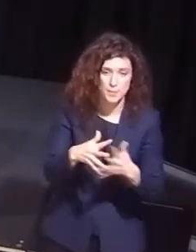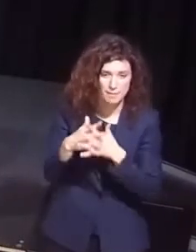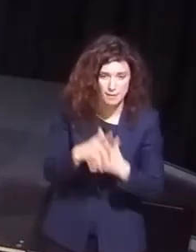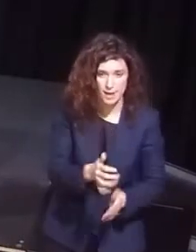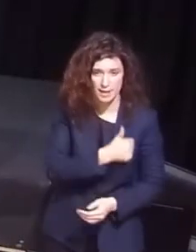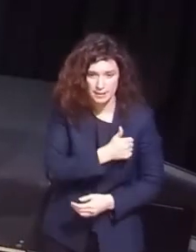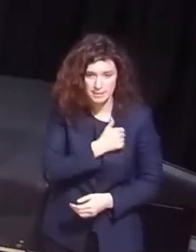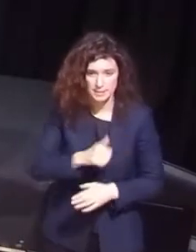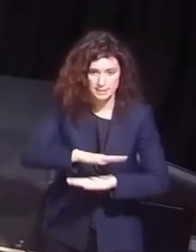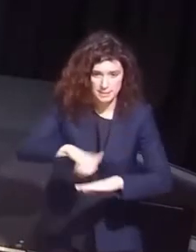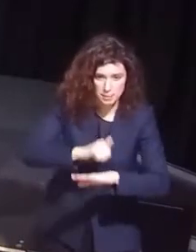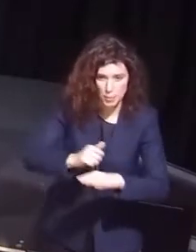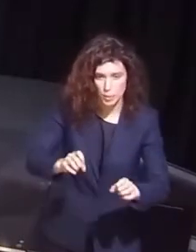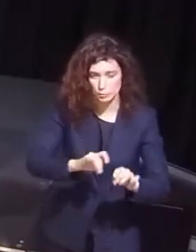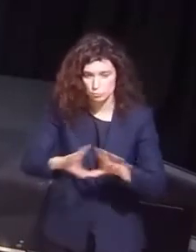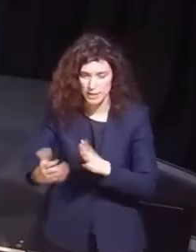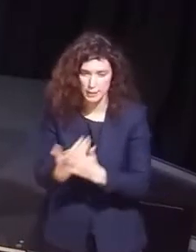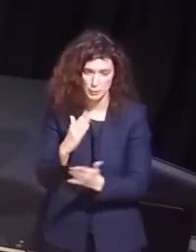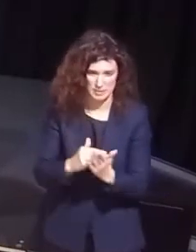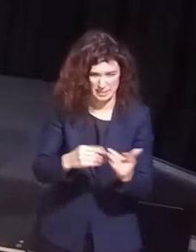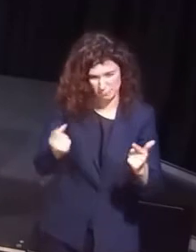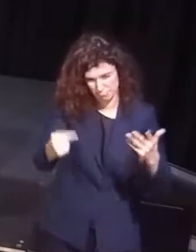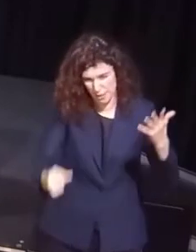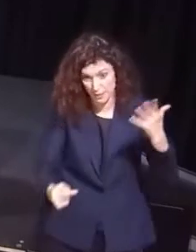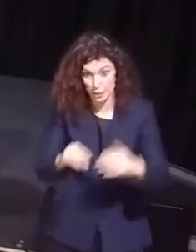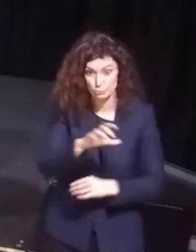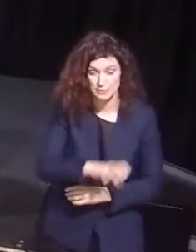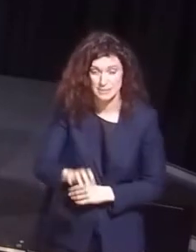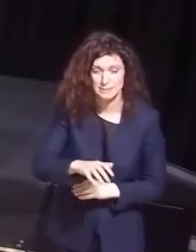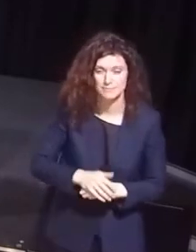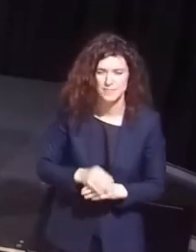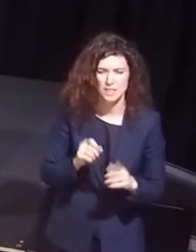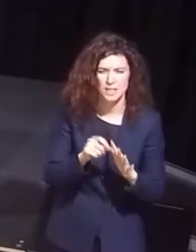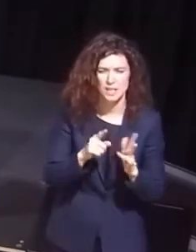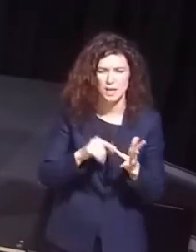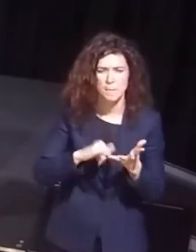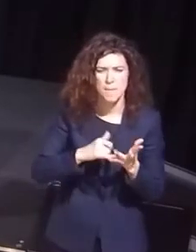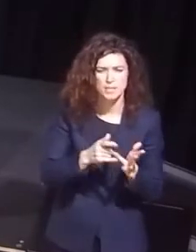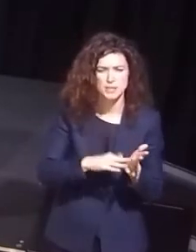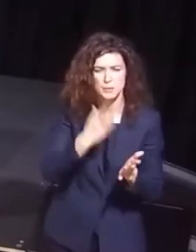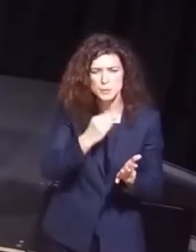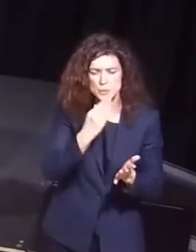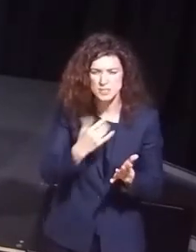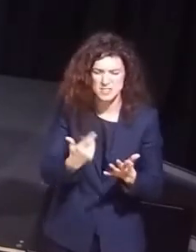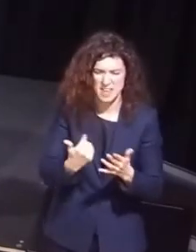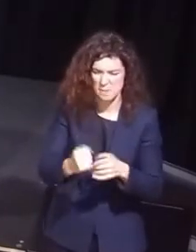Singapore, Australia and New Zealand. Possum users blazed a trail with their enabling technology.